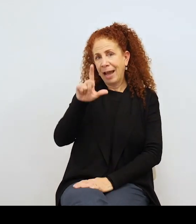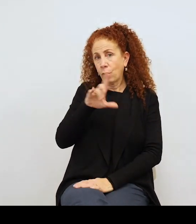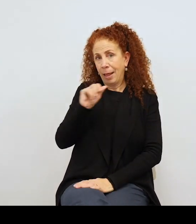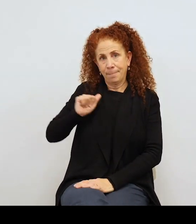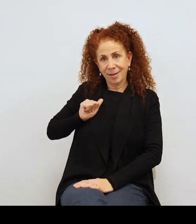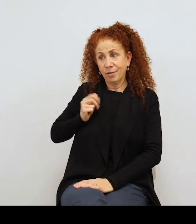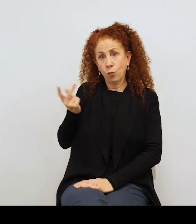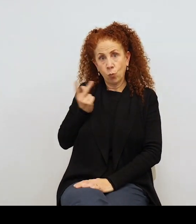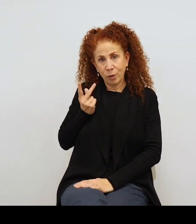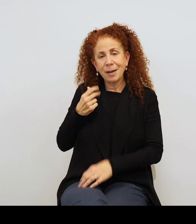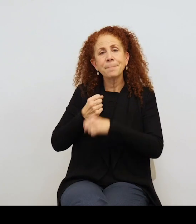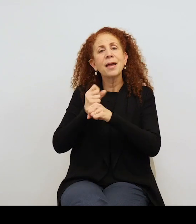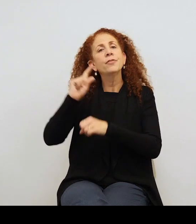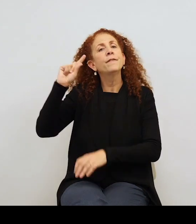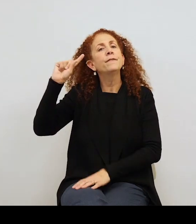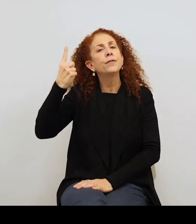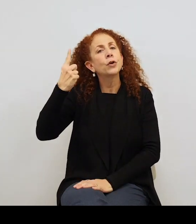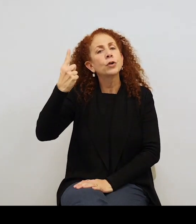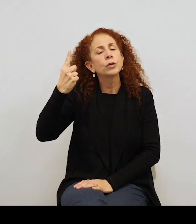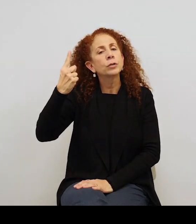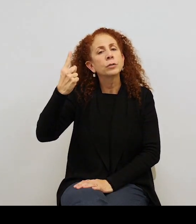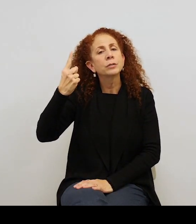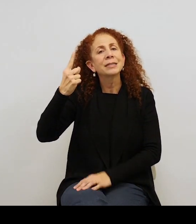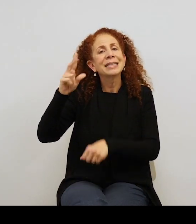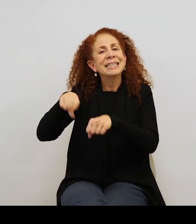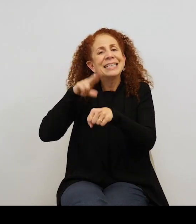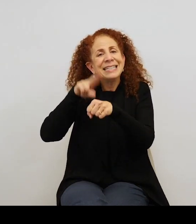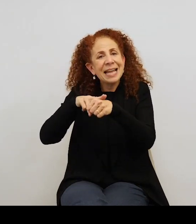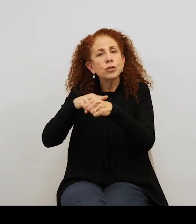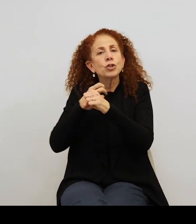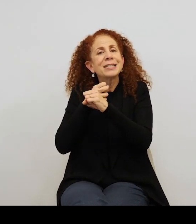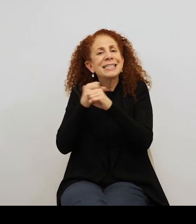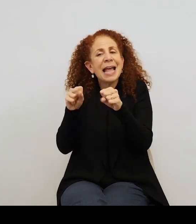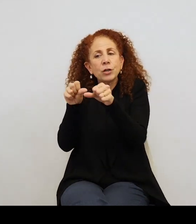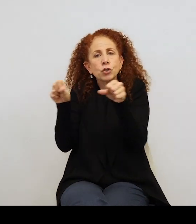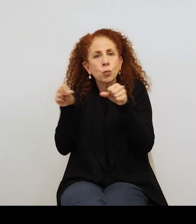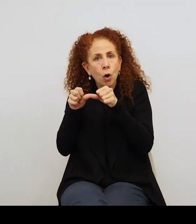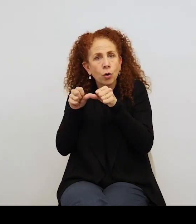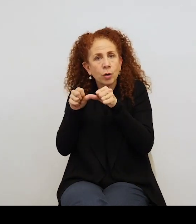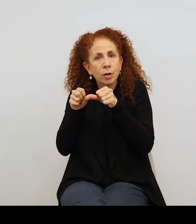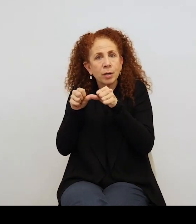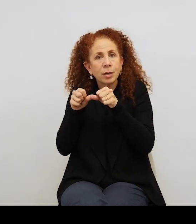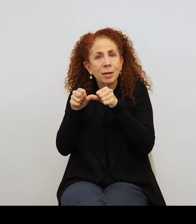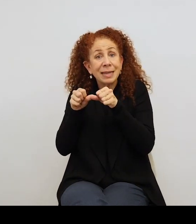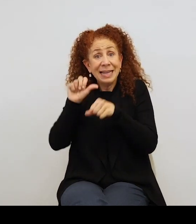we created the first nature sanctuary in the 10,000 acres